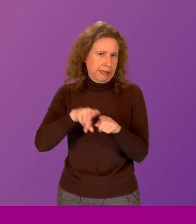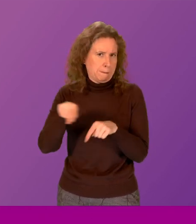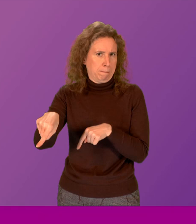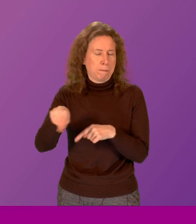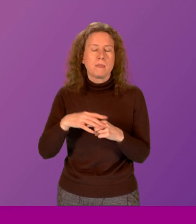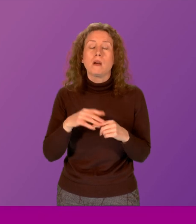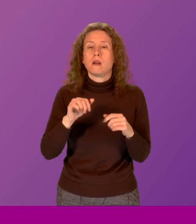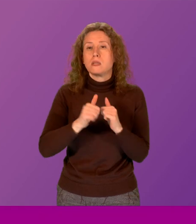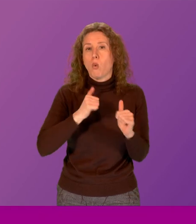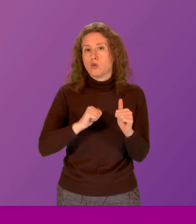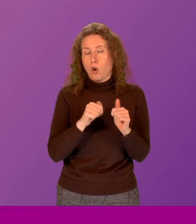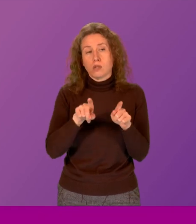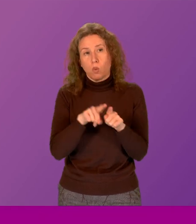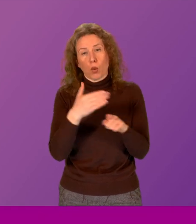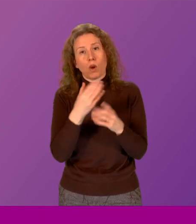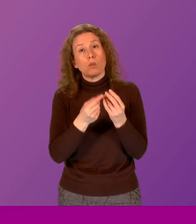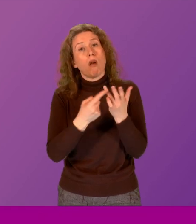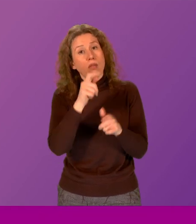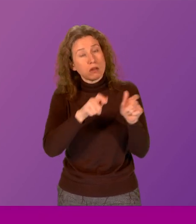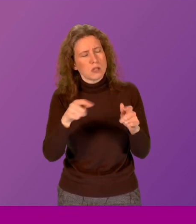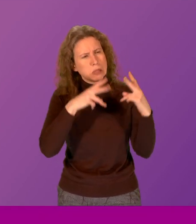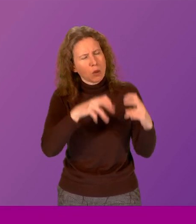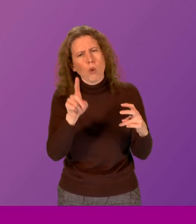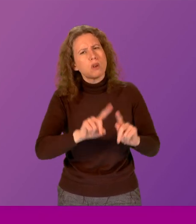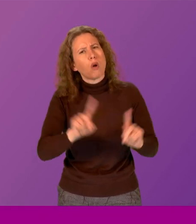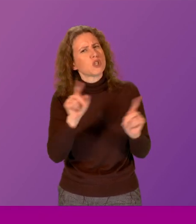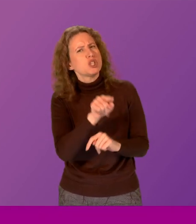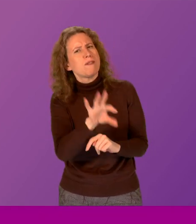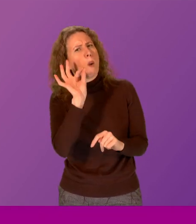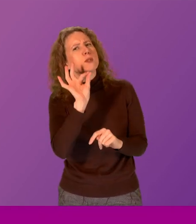working with others to explore alternative artificial pitch systems and more suitable